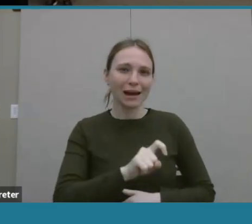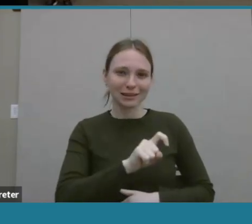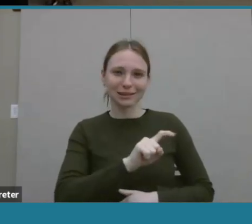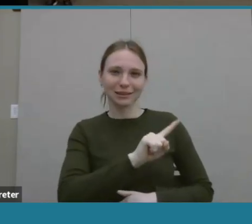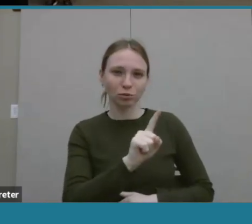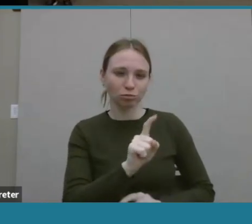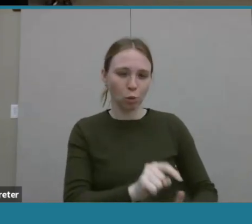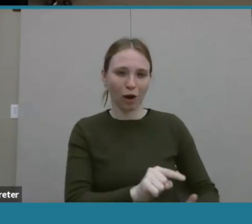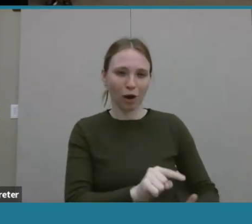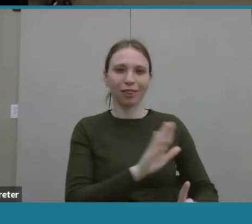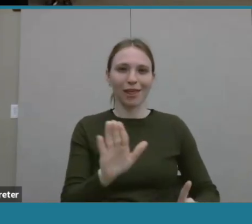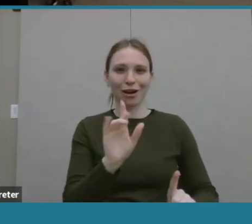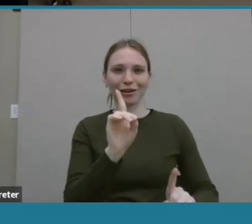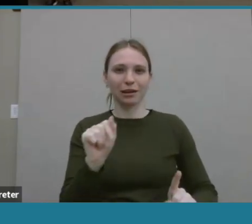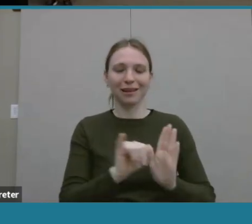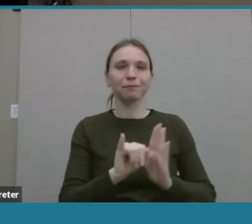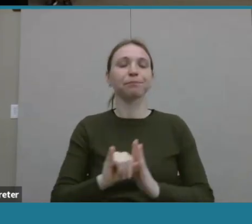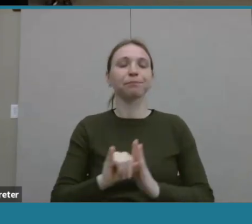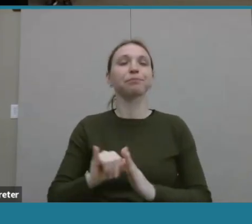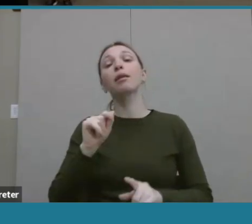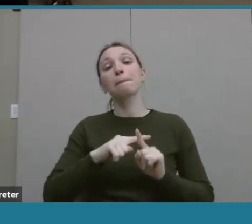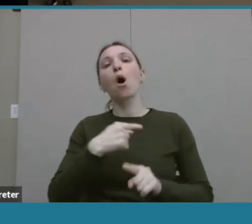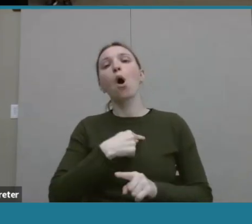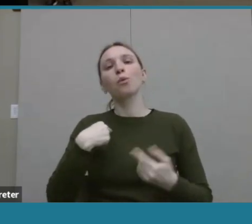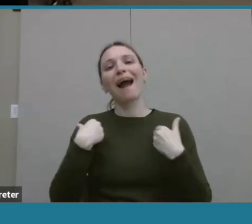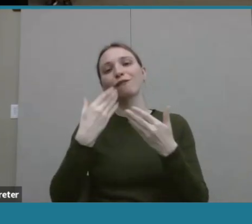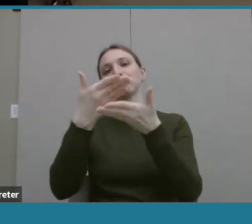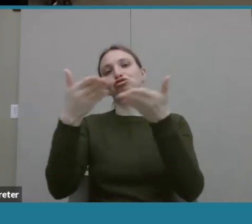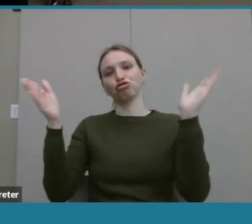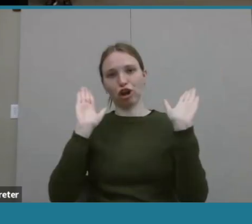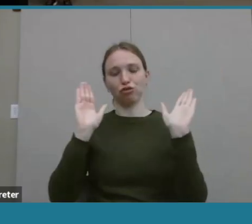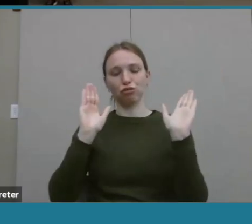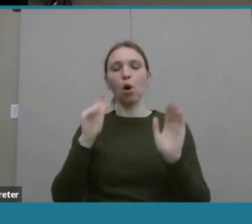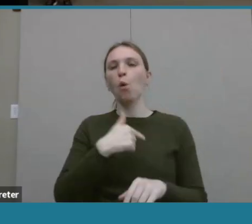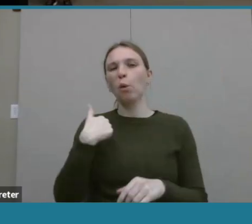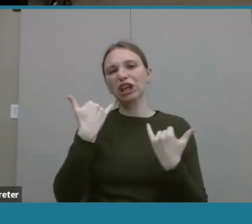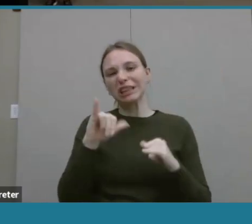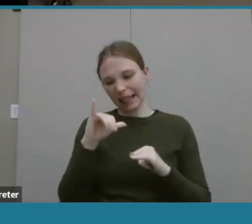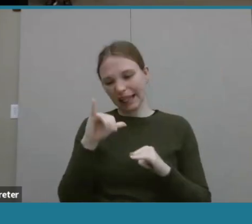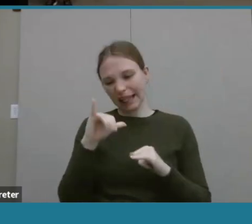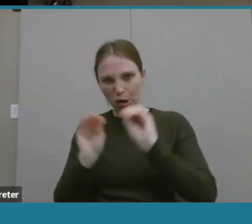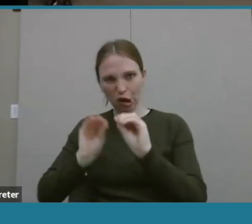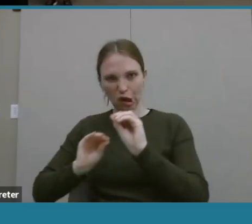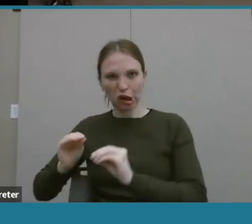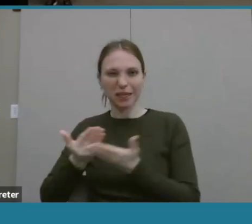We are still editing that report. In general, it's really interesting if I'm trying to see the pages in my head.